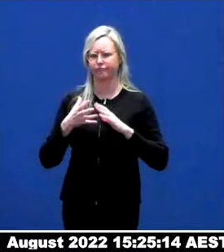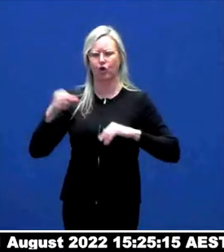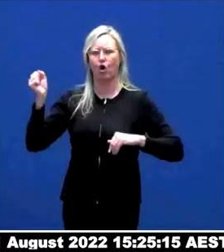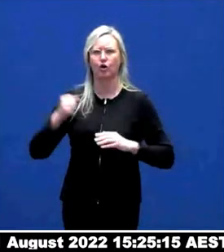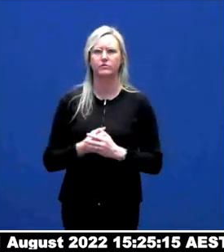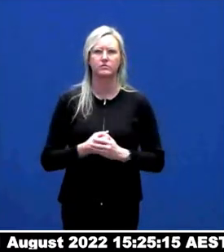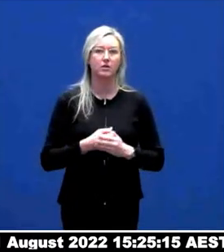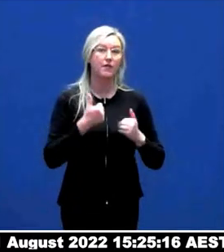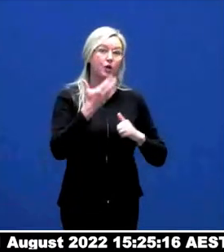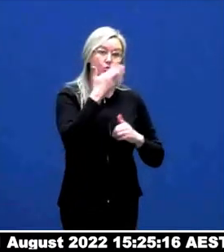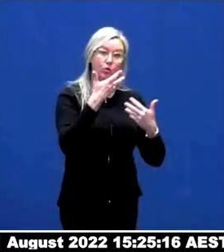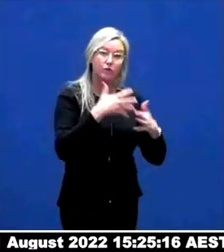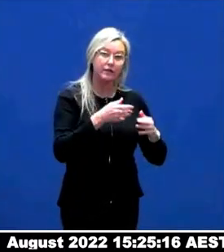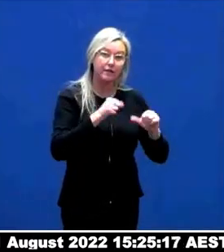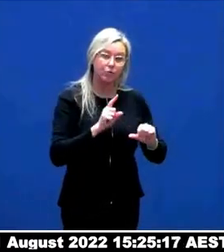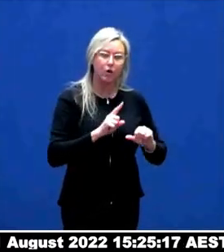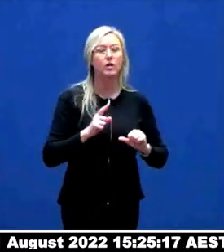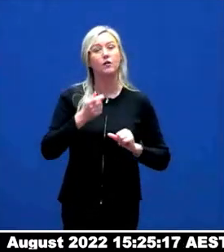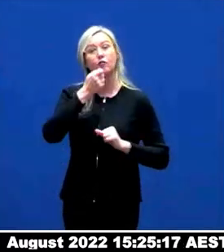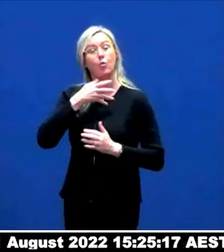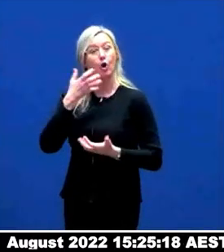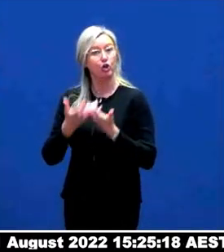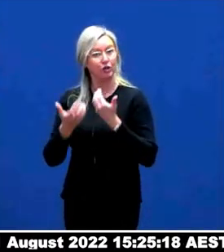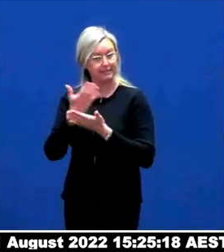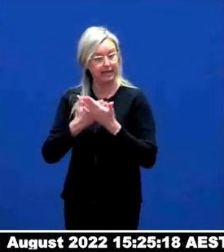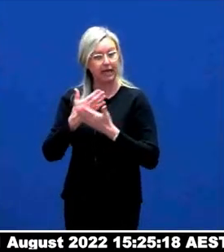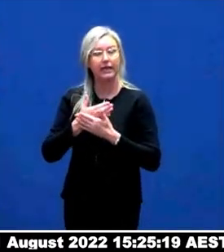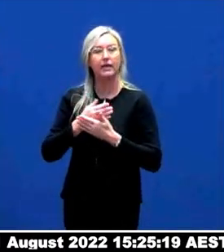'DAVE': Uni for a while I got a couple of credits in first year Arts.